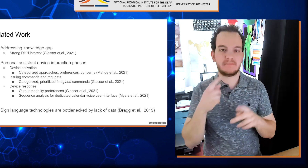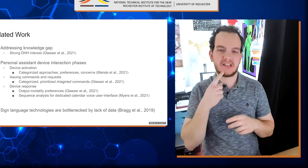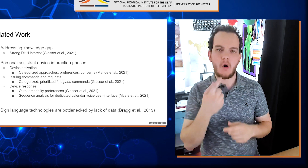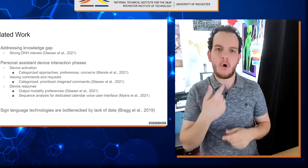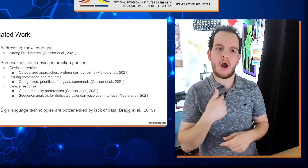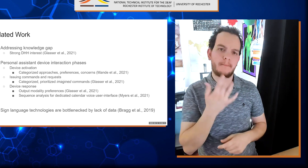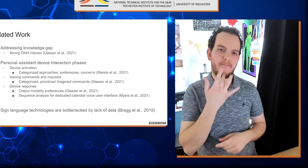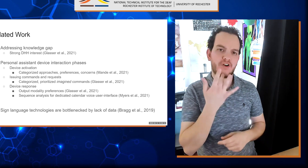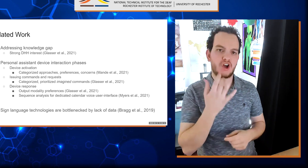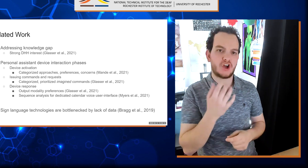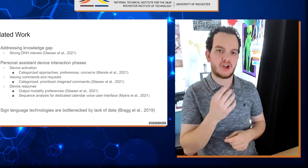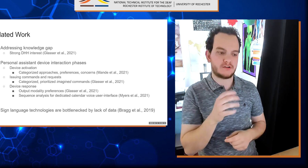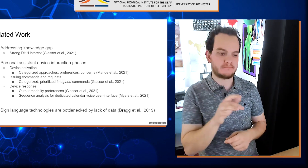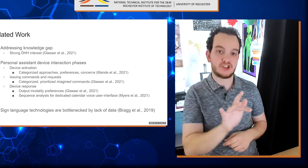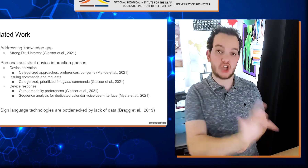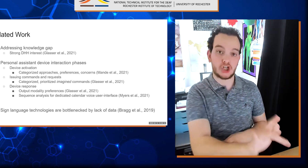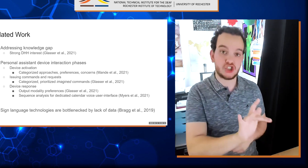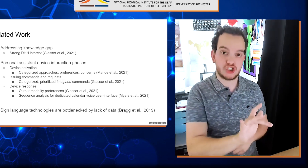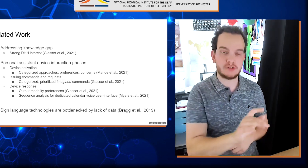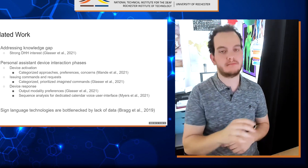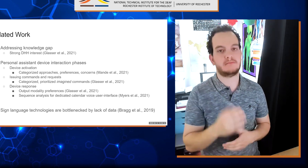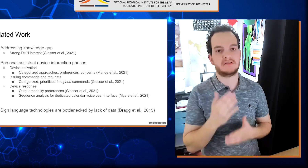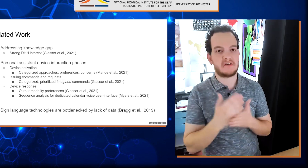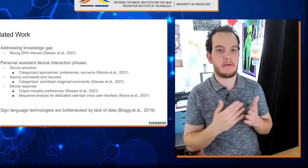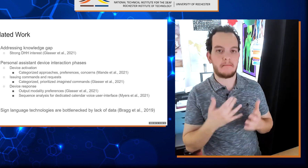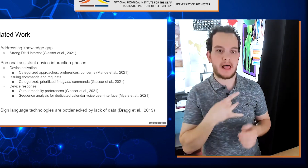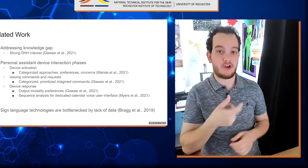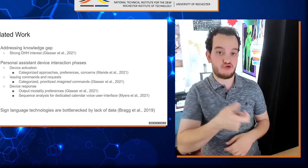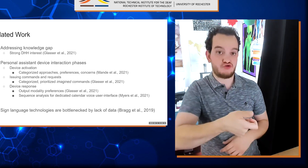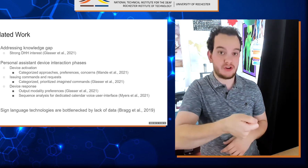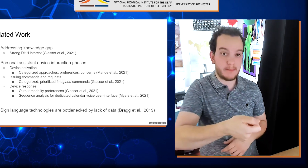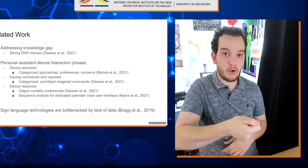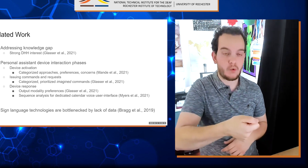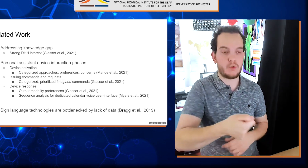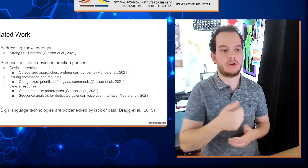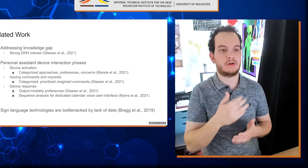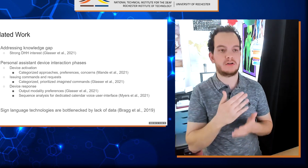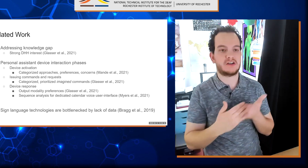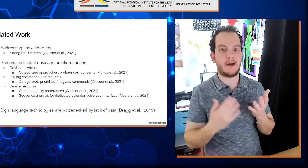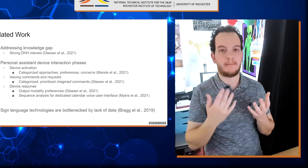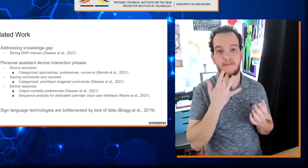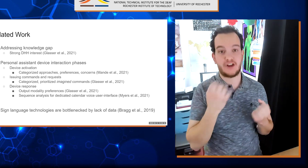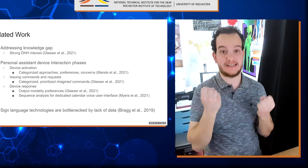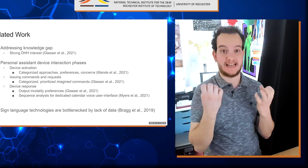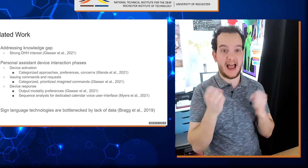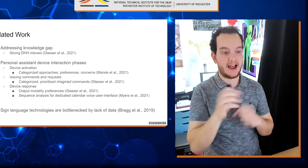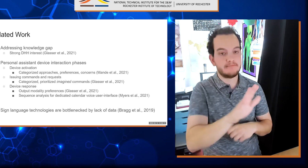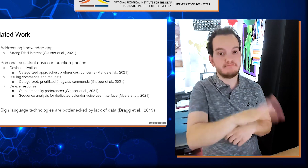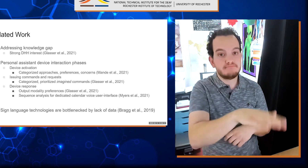how they would want to wake up a personal assistant device, whether it be to touch the device,